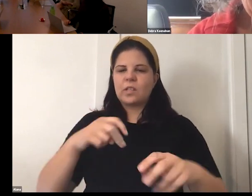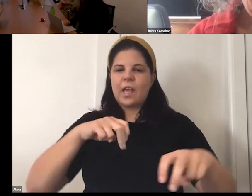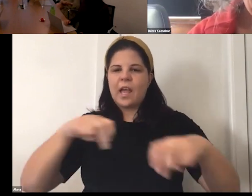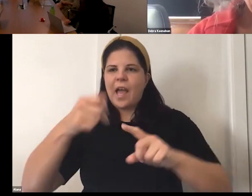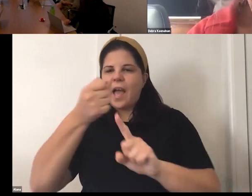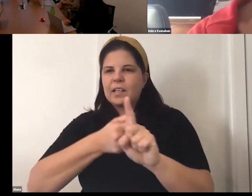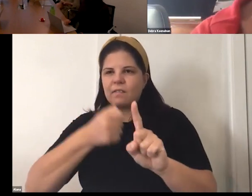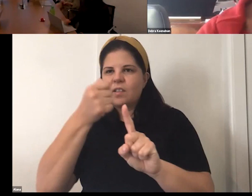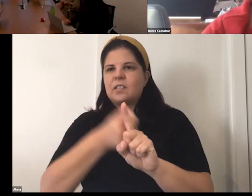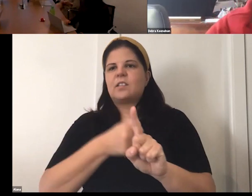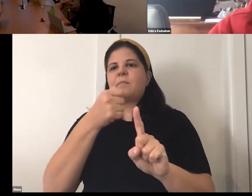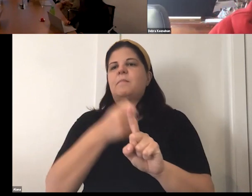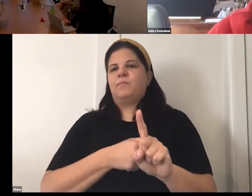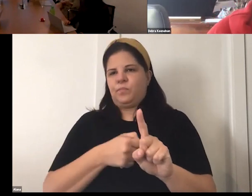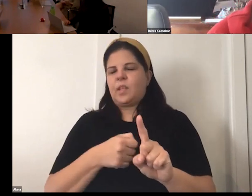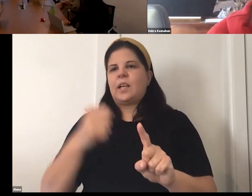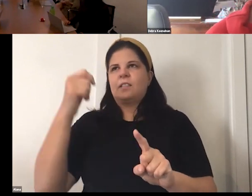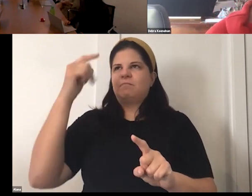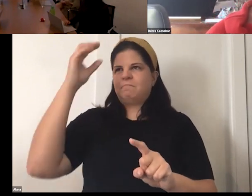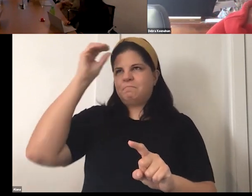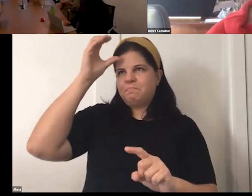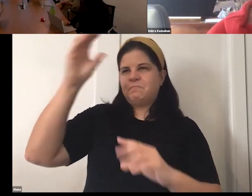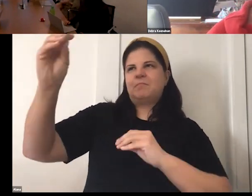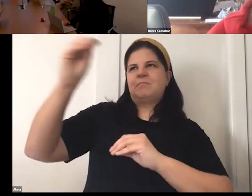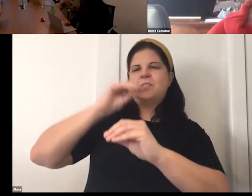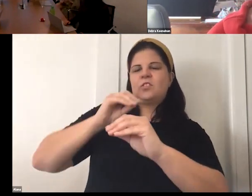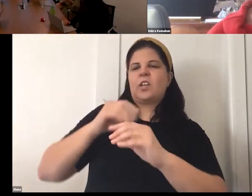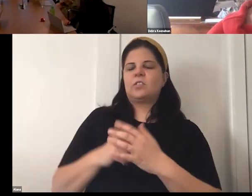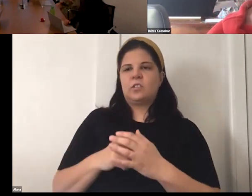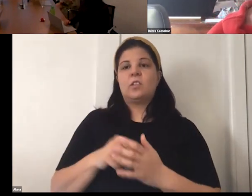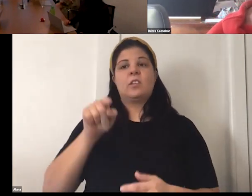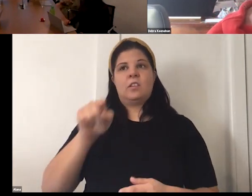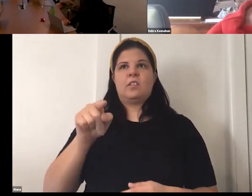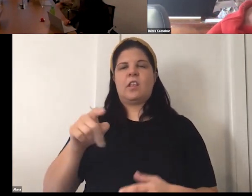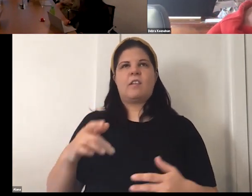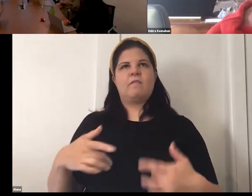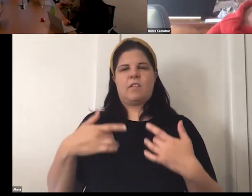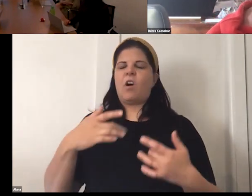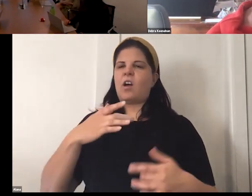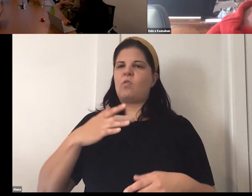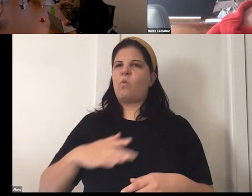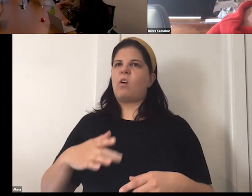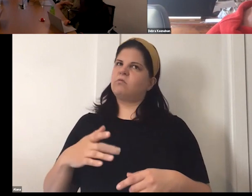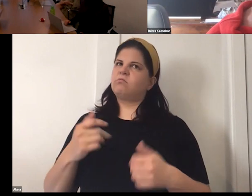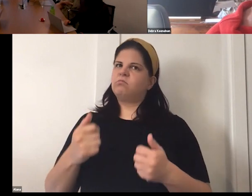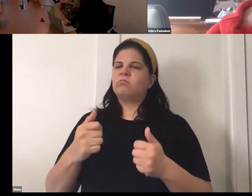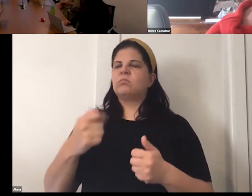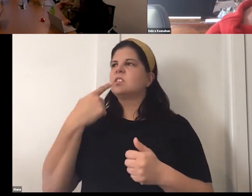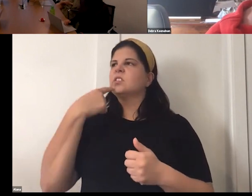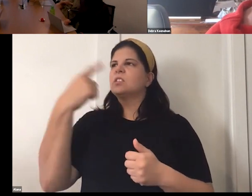This is the plan of call to action I plan to stage to the Indigenous authority summit later this year.